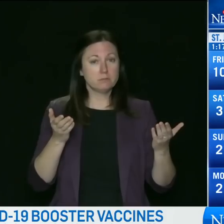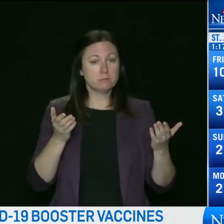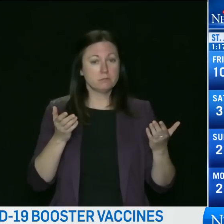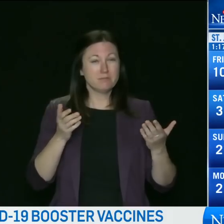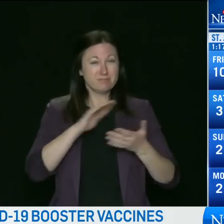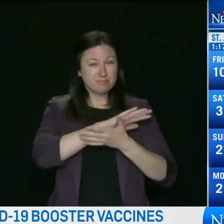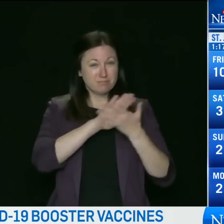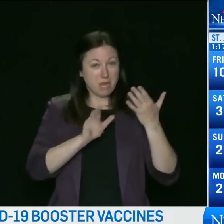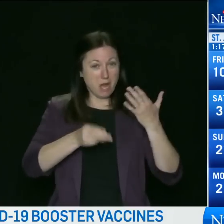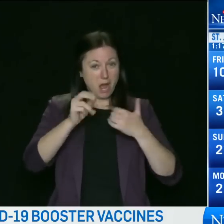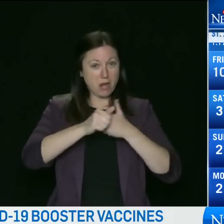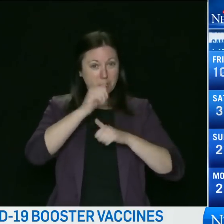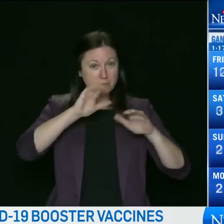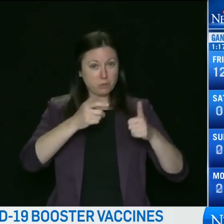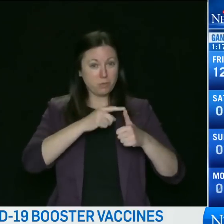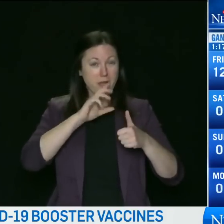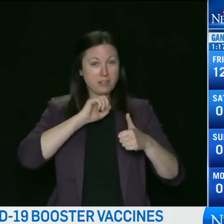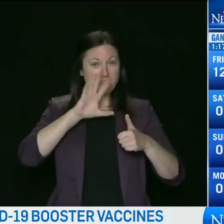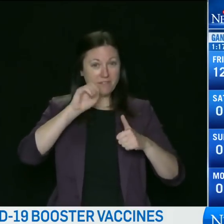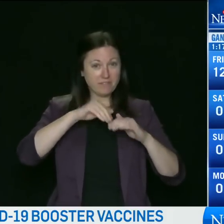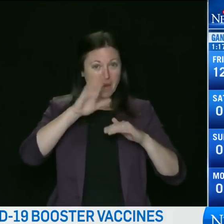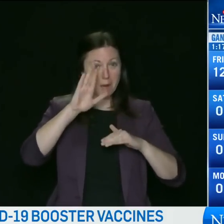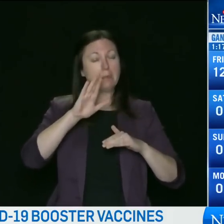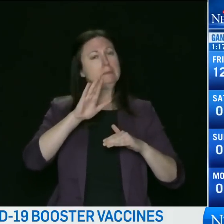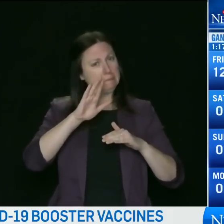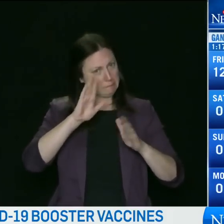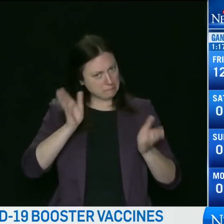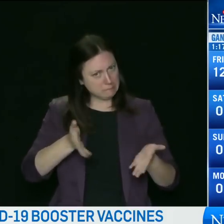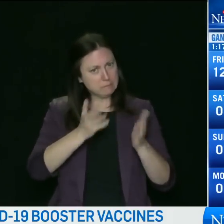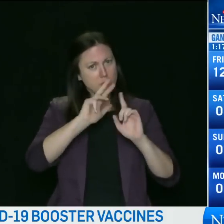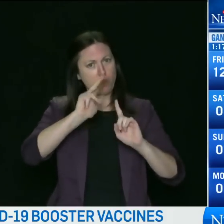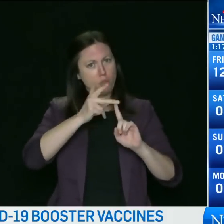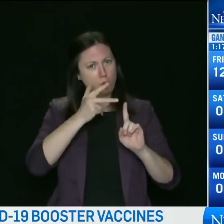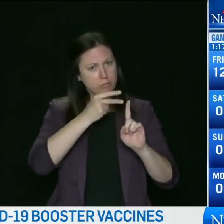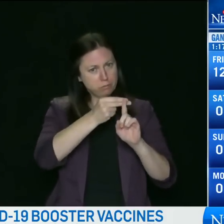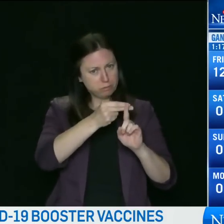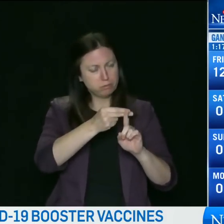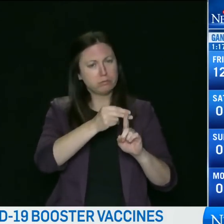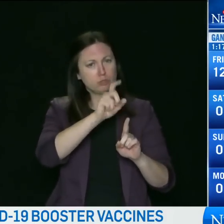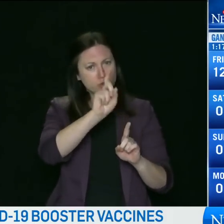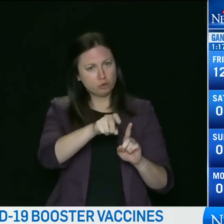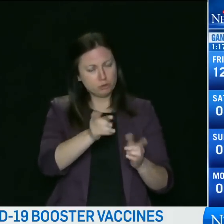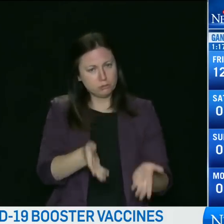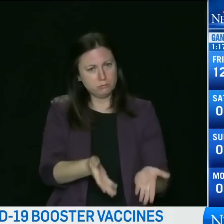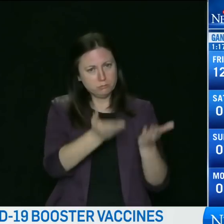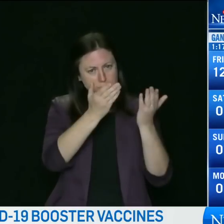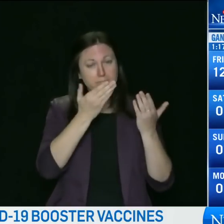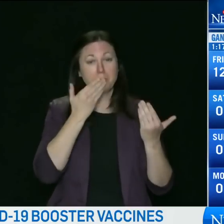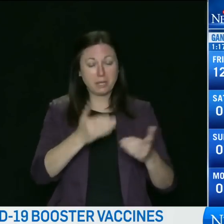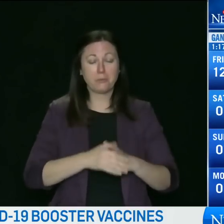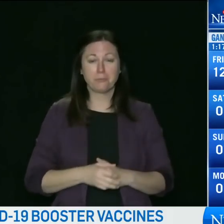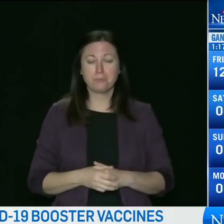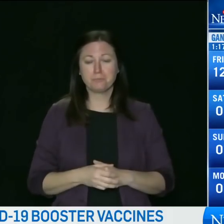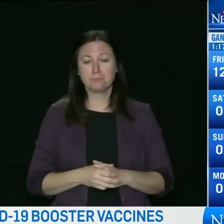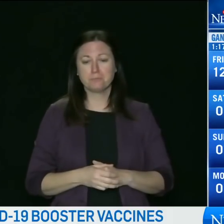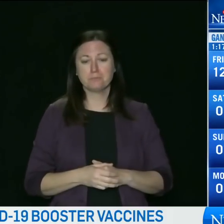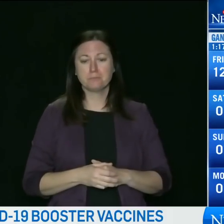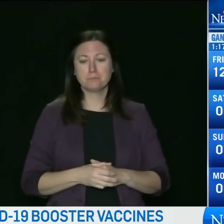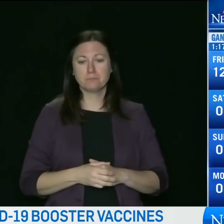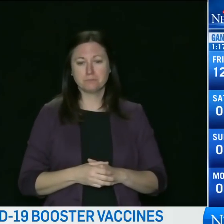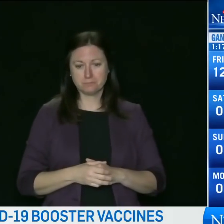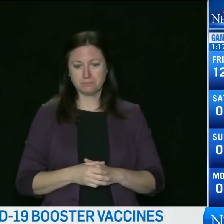TO STATE THAT IF YOU ARE IN A